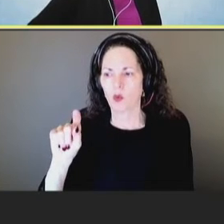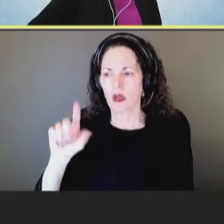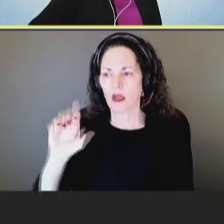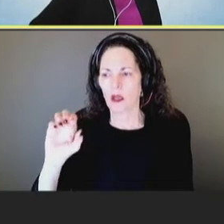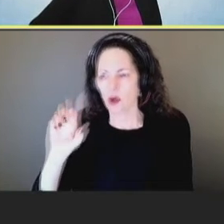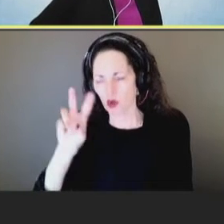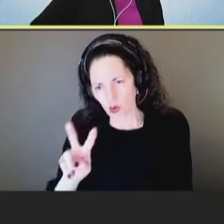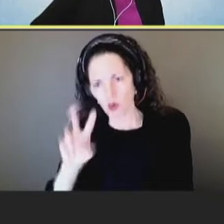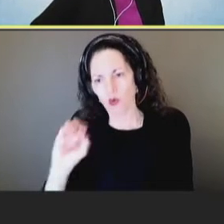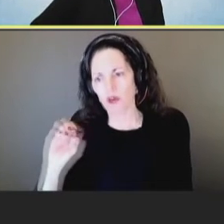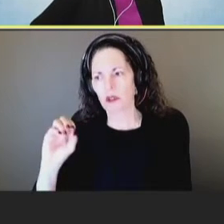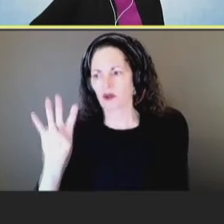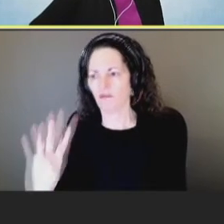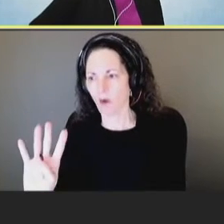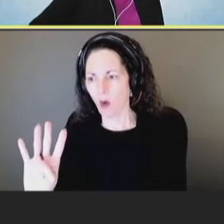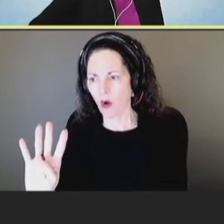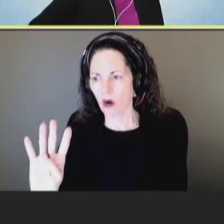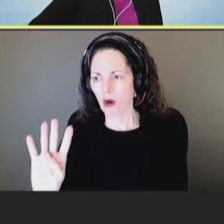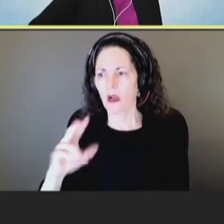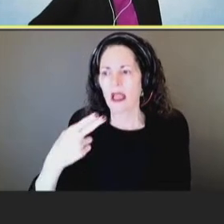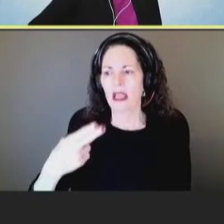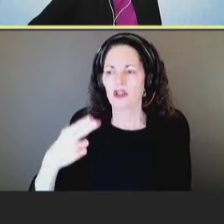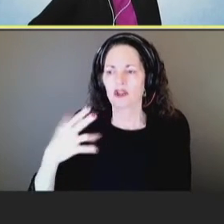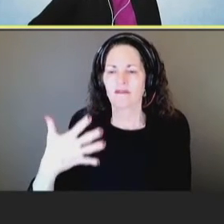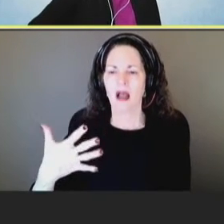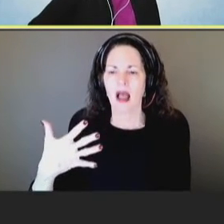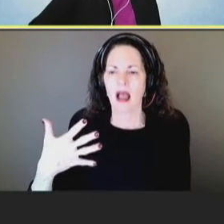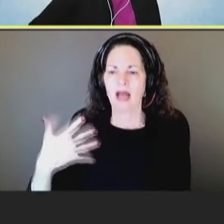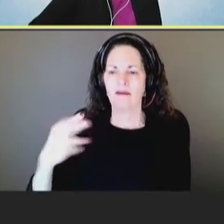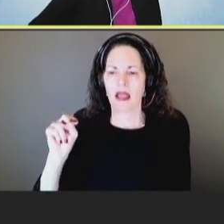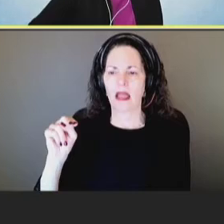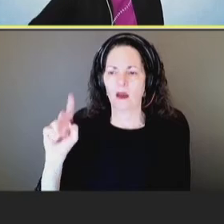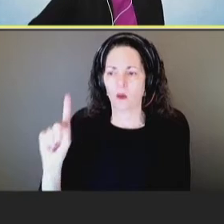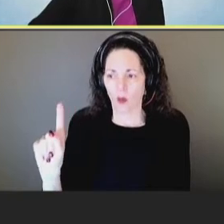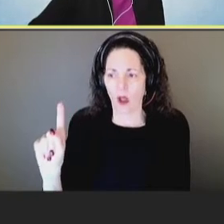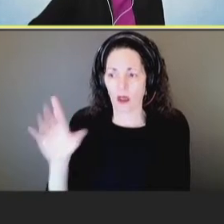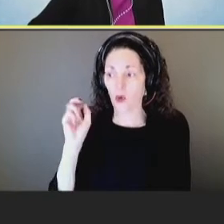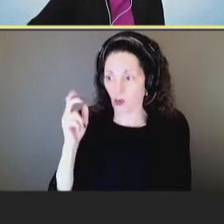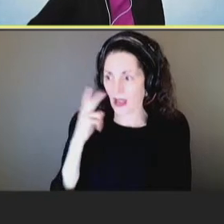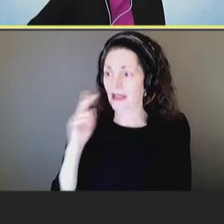As you can see here as well that the vaccine is safe and immunogenic when